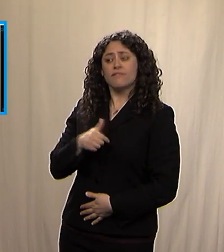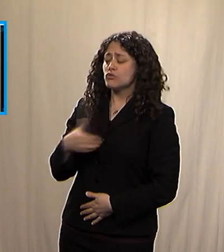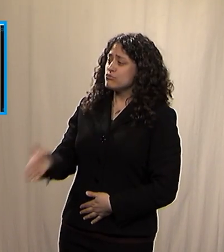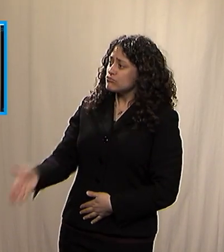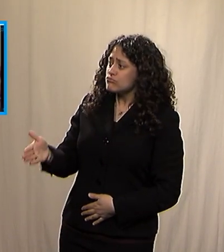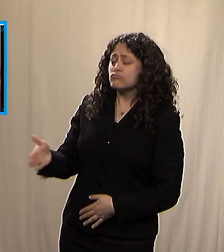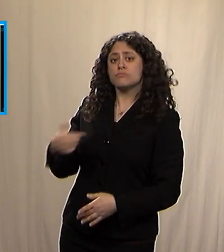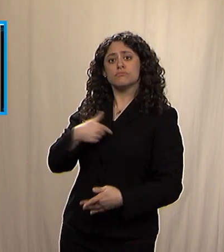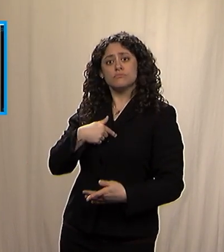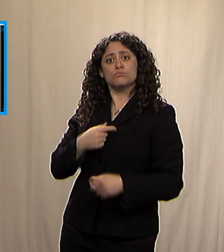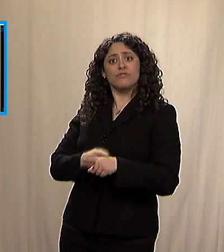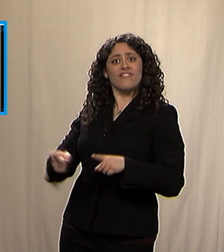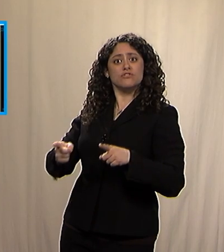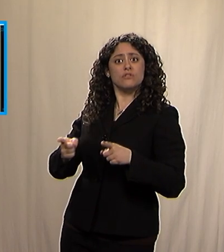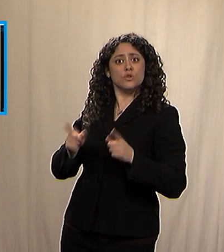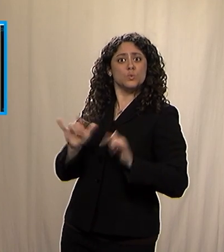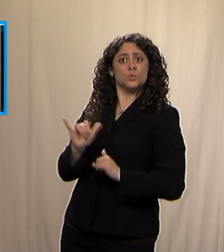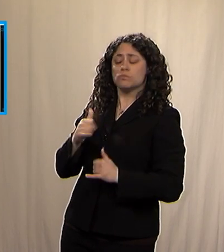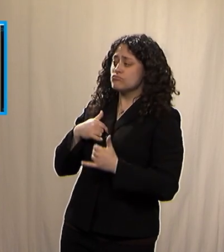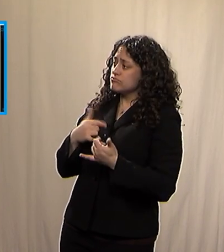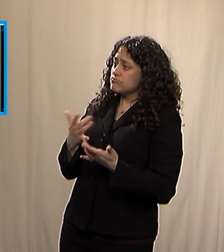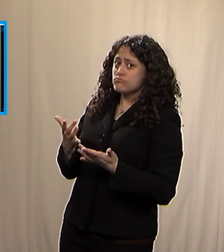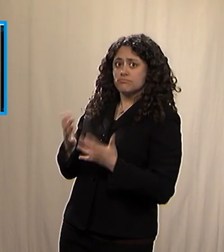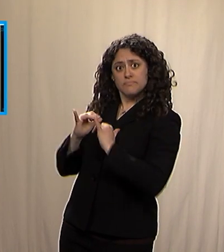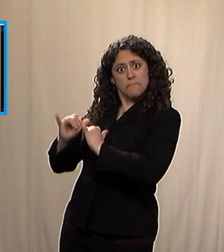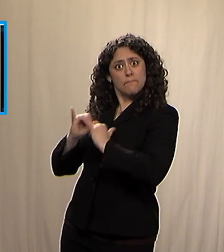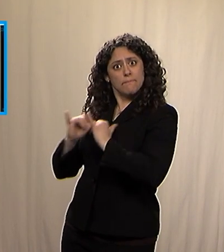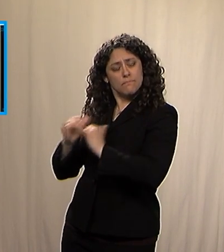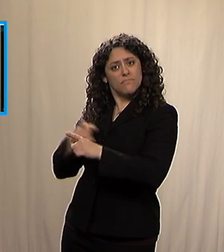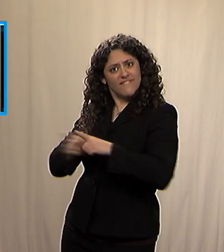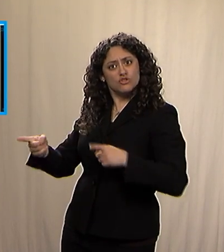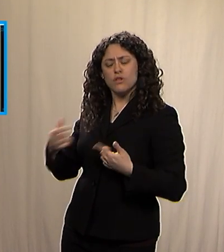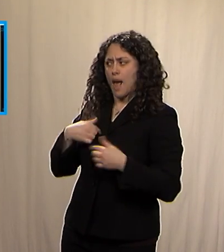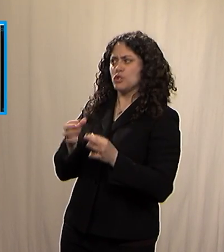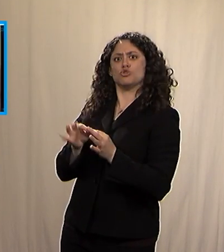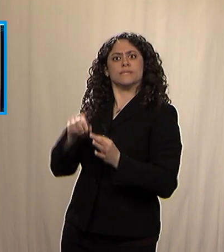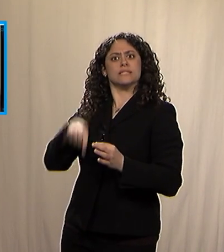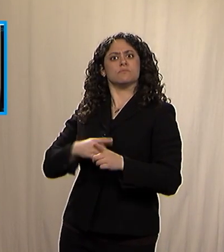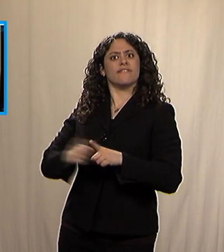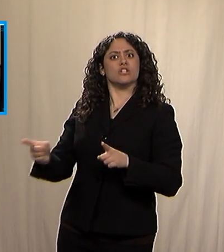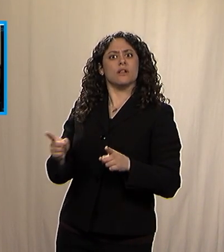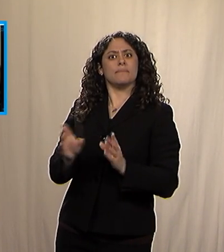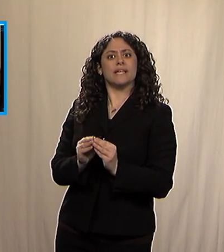That is enough to mitigate that people are feeling